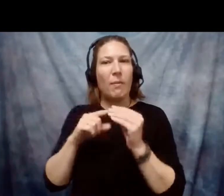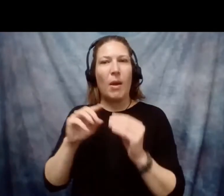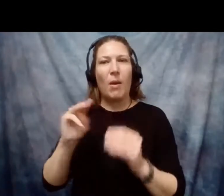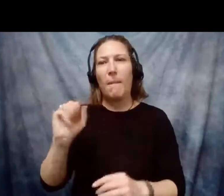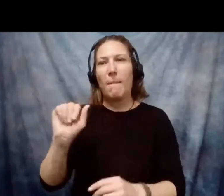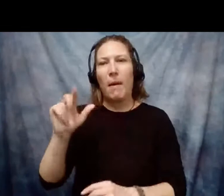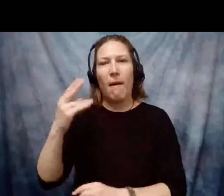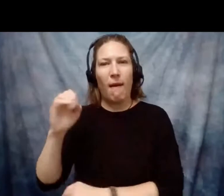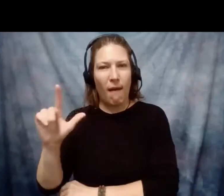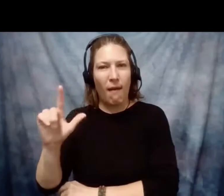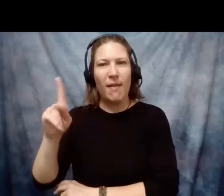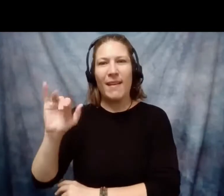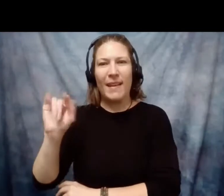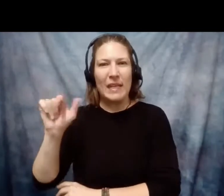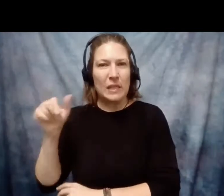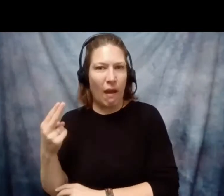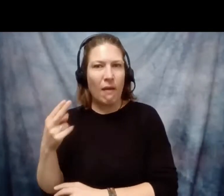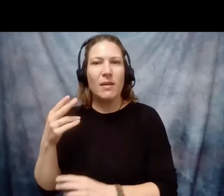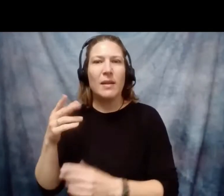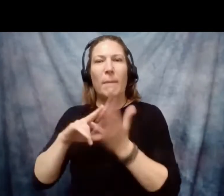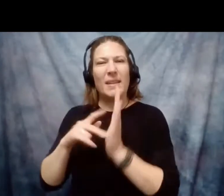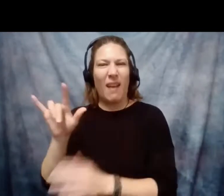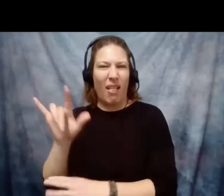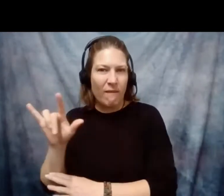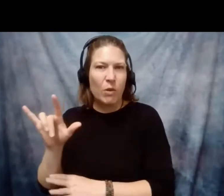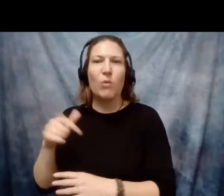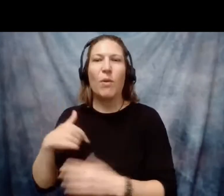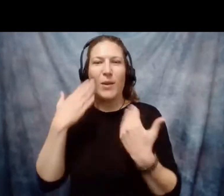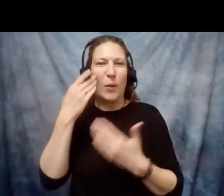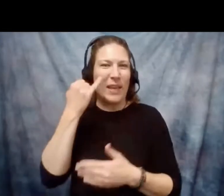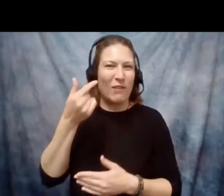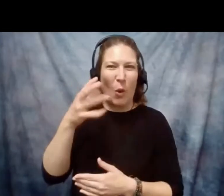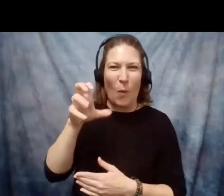and i don't know if you can if you want to go into that at all gwen but i love the the name of your